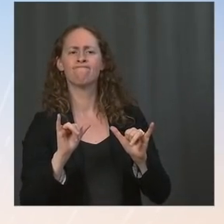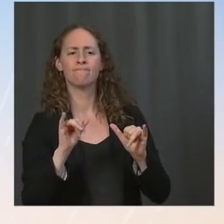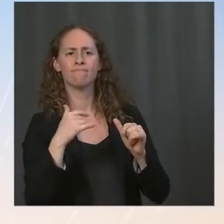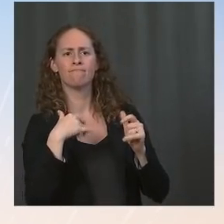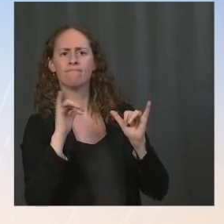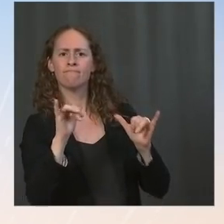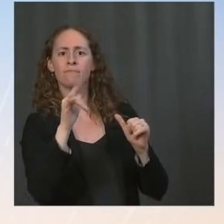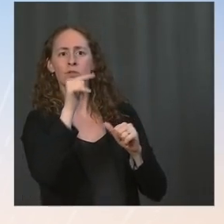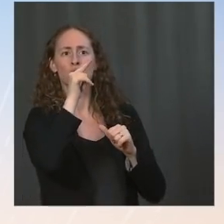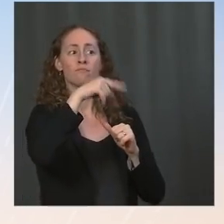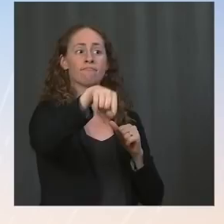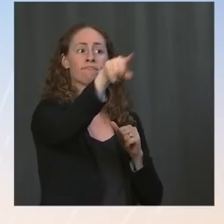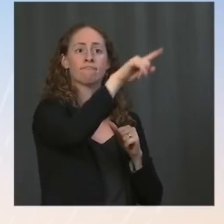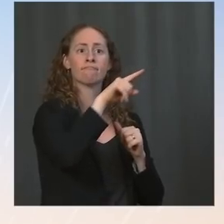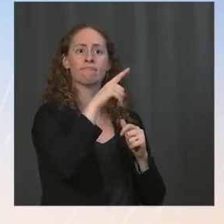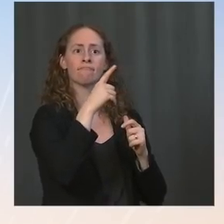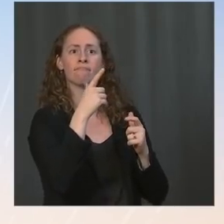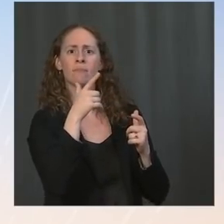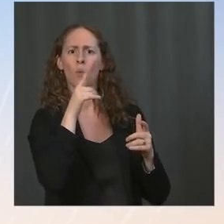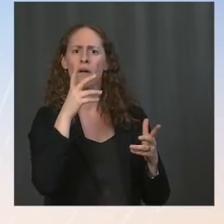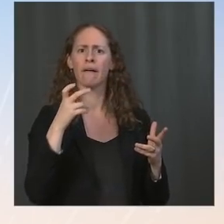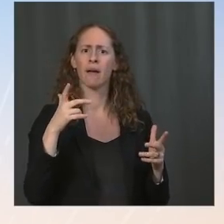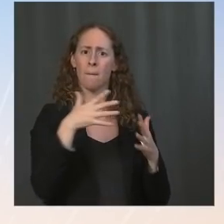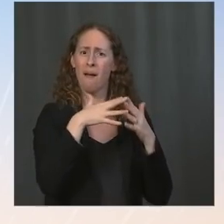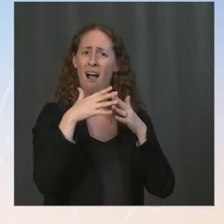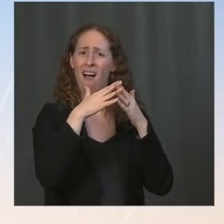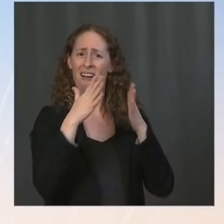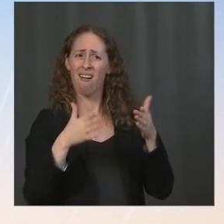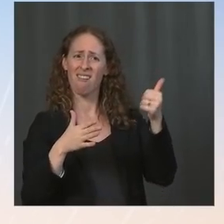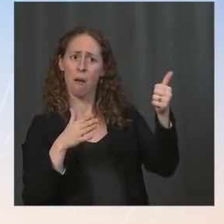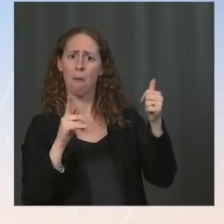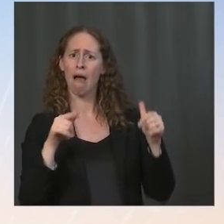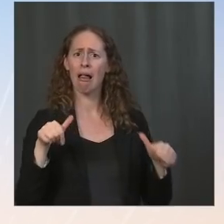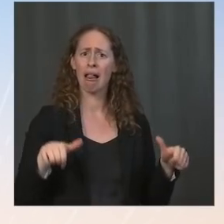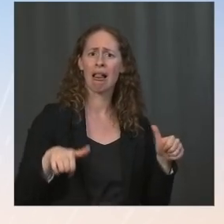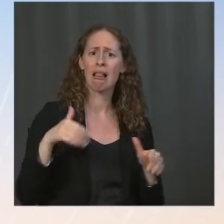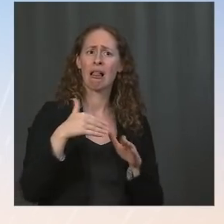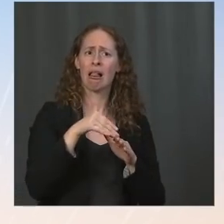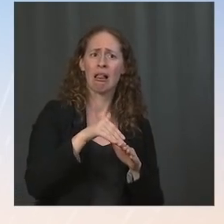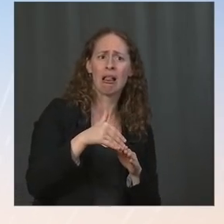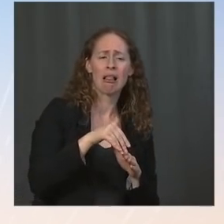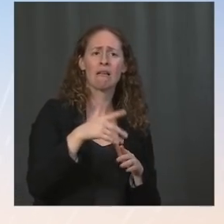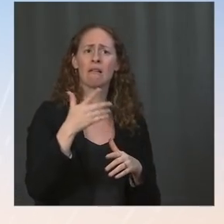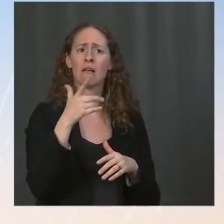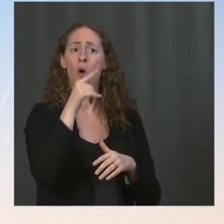but others who stood by our side, fought by our side -- that's enduring. That will continue.